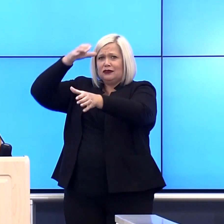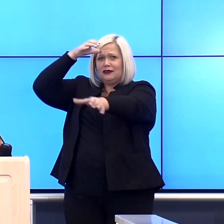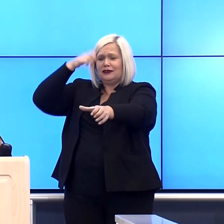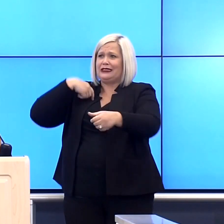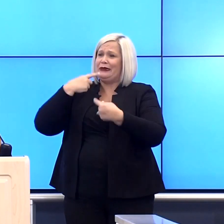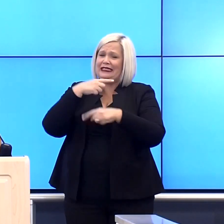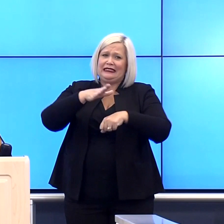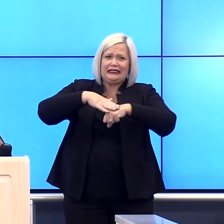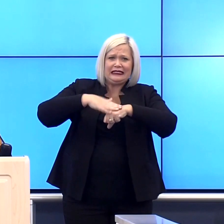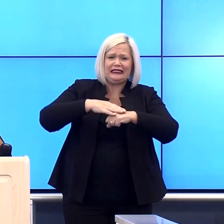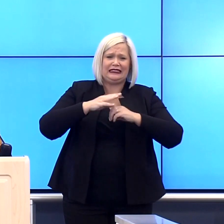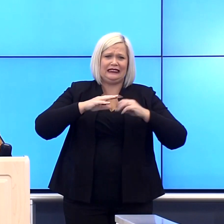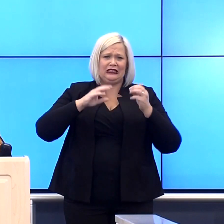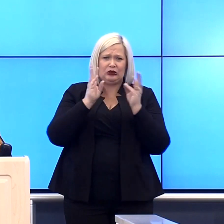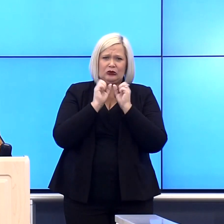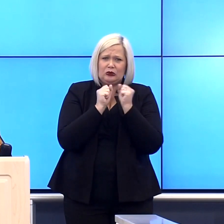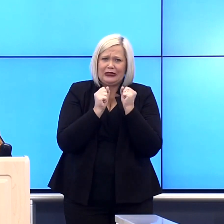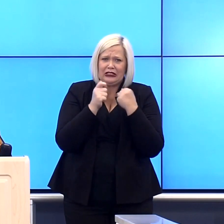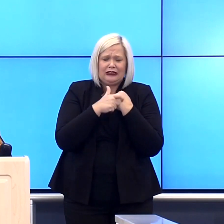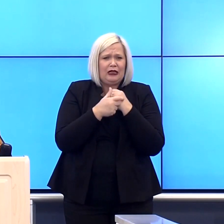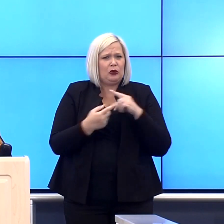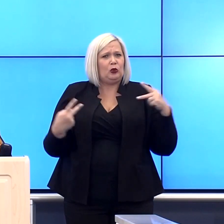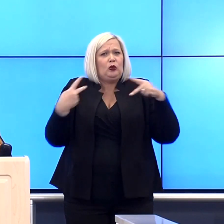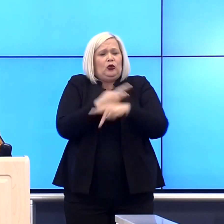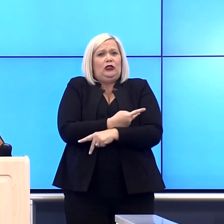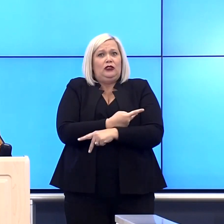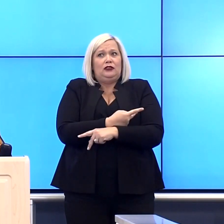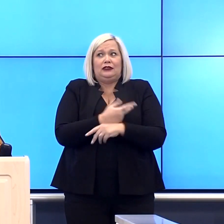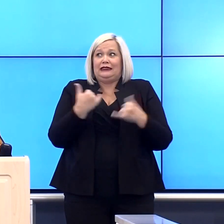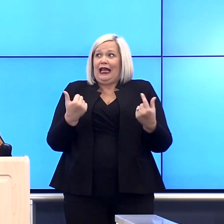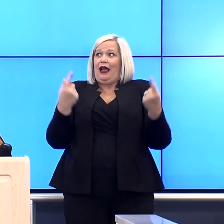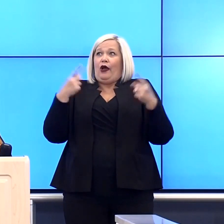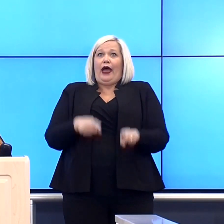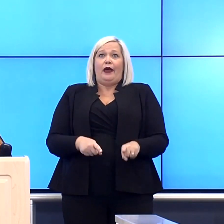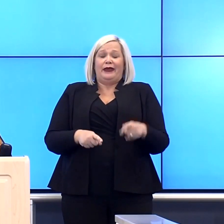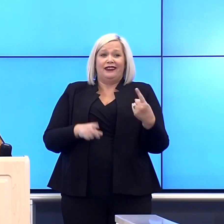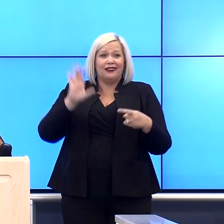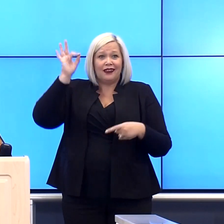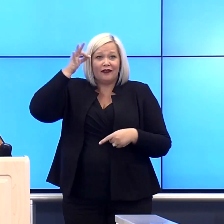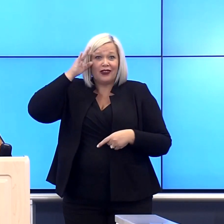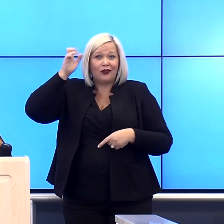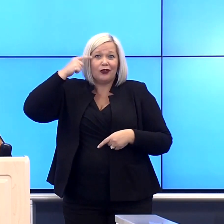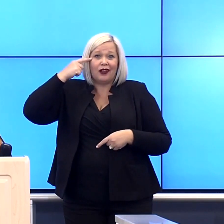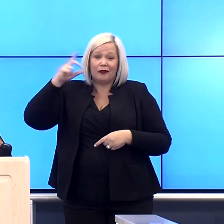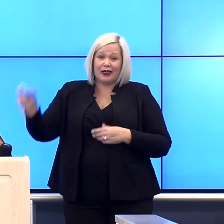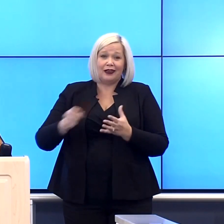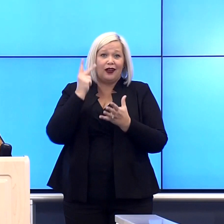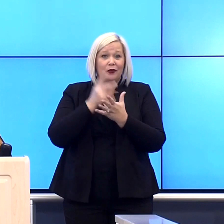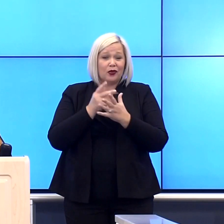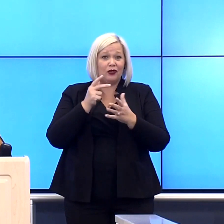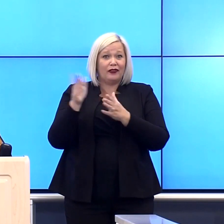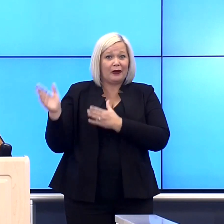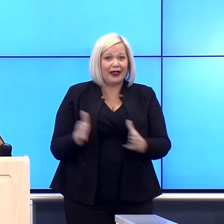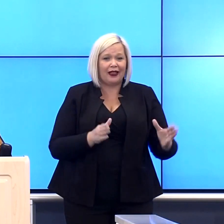THERE’S NO QUESTION ABOUT IT. THE EXPERTS HAVE BEEN TELLING THE EXPERTS HAVE BEEN TELLING US, WE’VE BEEN SHARING THIS FOR US, WE’VE BEEN SHARING THIS FOR A LONG TIME. A LONG TIME. AND YET, HERE WE ARE. AND YET, HERE WE ARE. AND THE FEDS HAVEN’T GOTTEN A